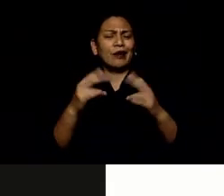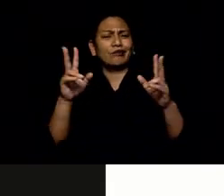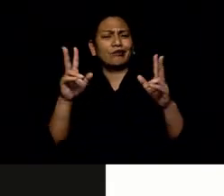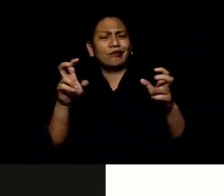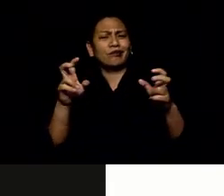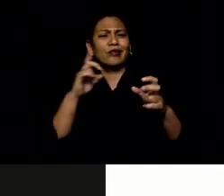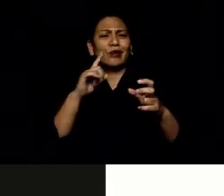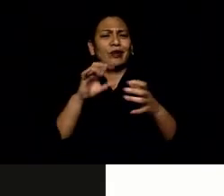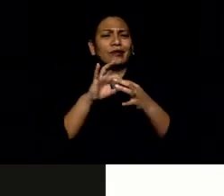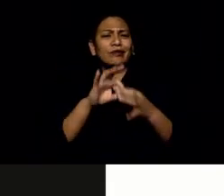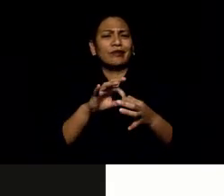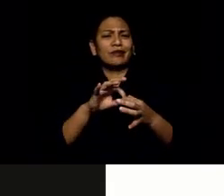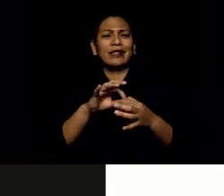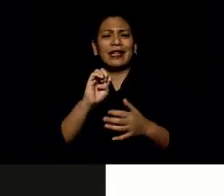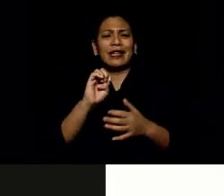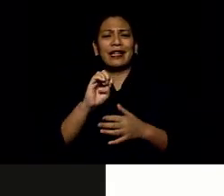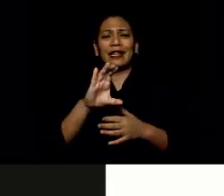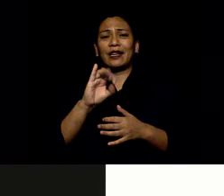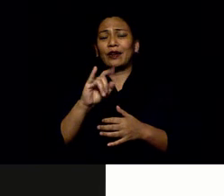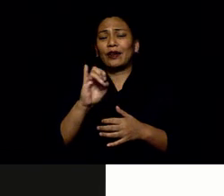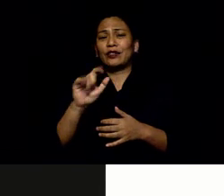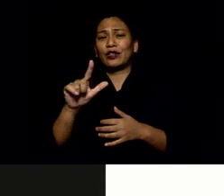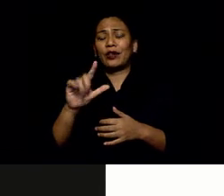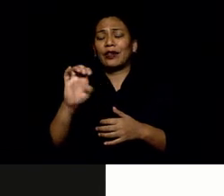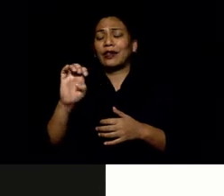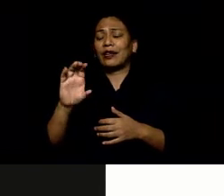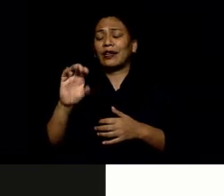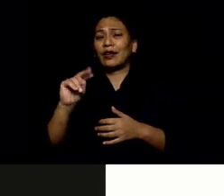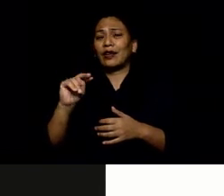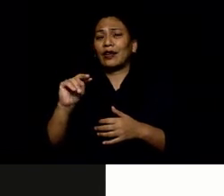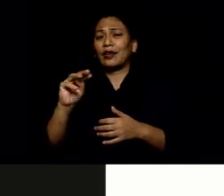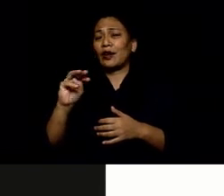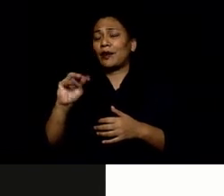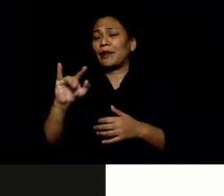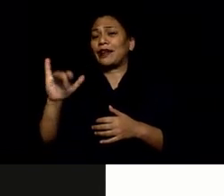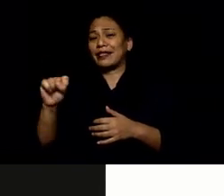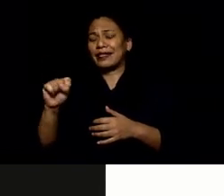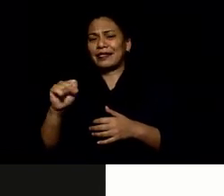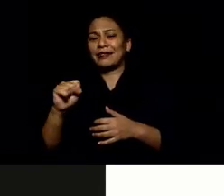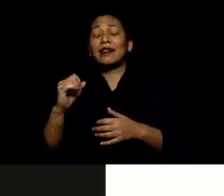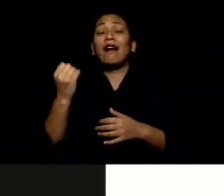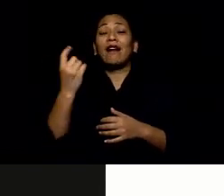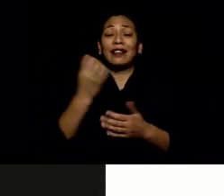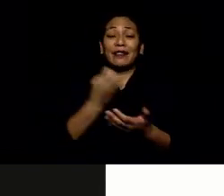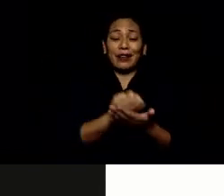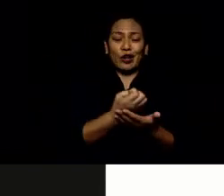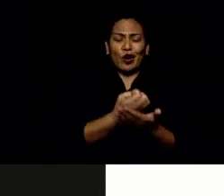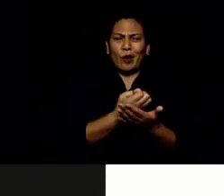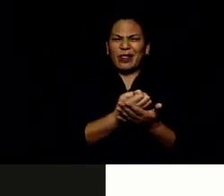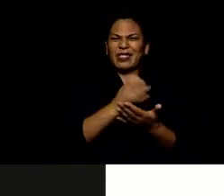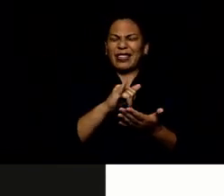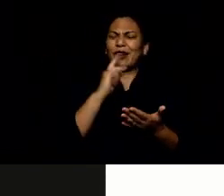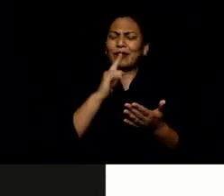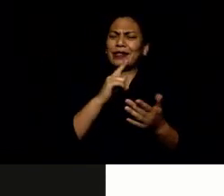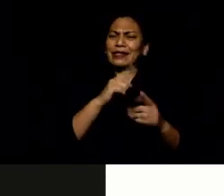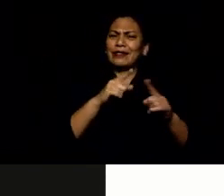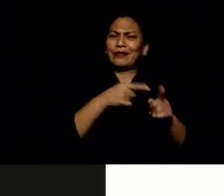What a lot of people don't realize is that, uh, there are different schools of economic thought and. . .